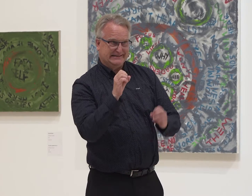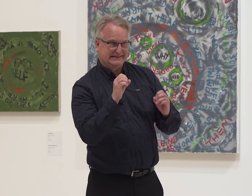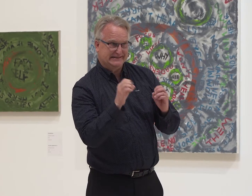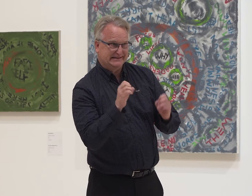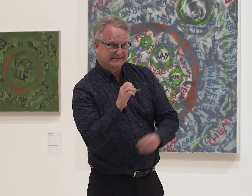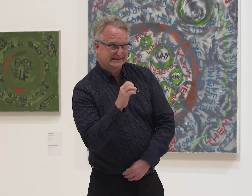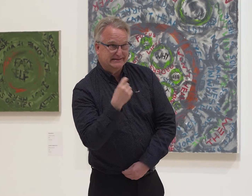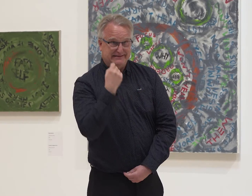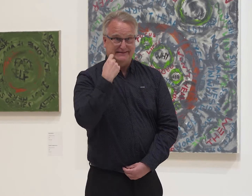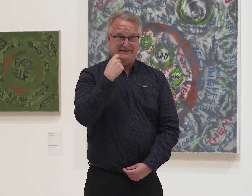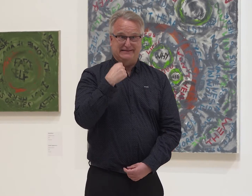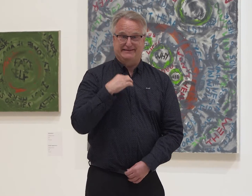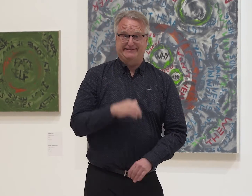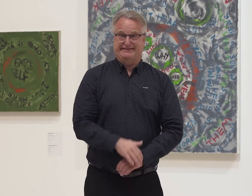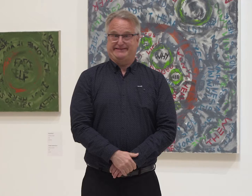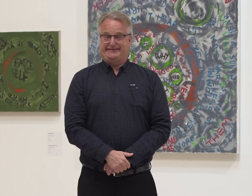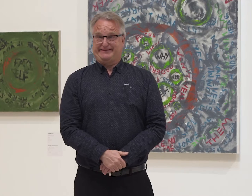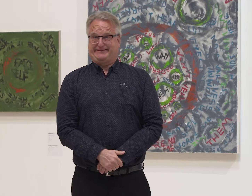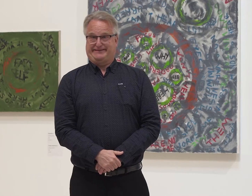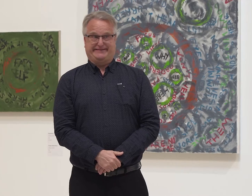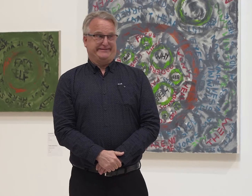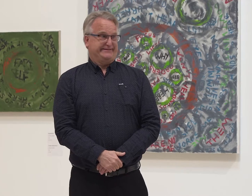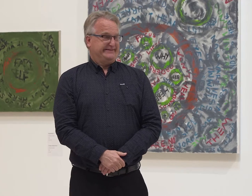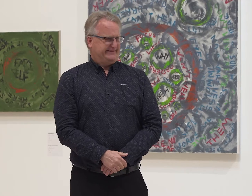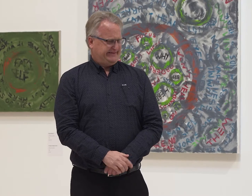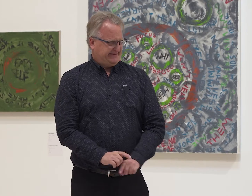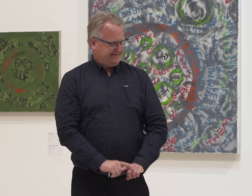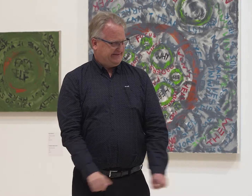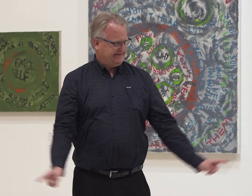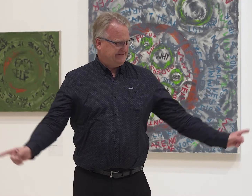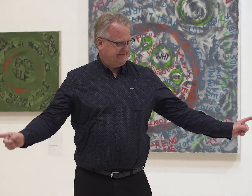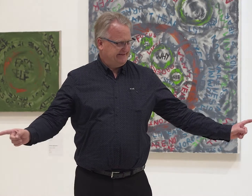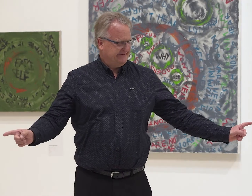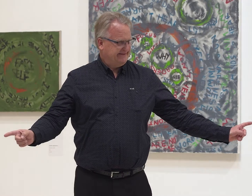you know, that's one thing, but coming into a hearing environment and, you know, not having my colleagues,